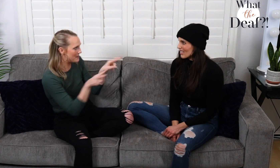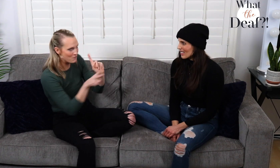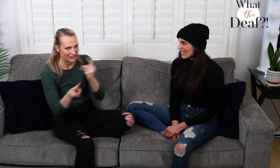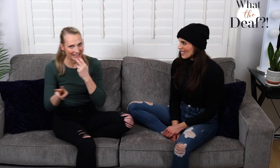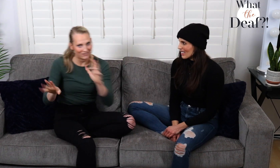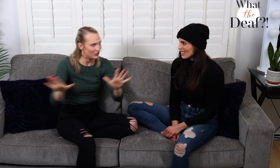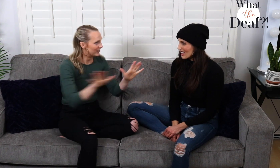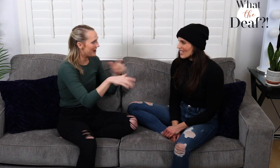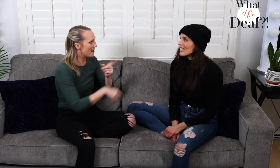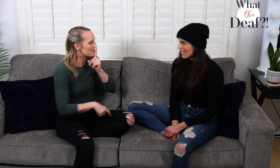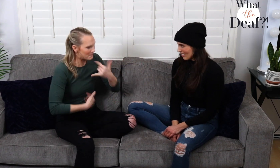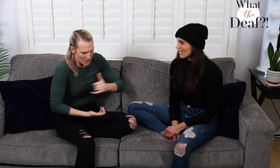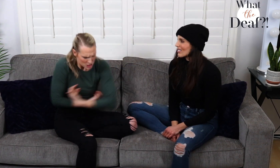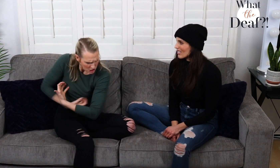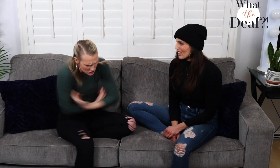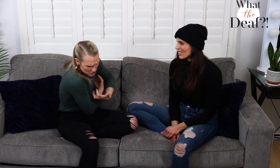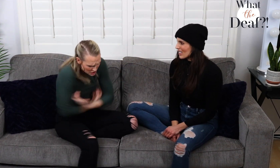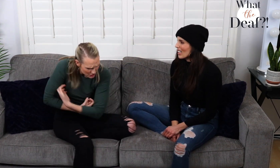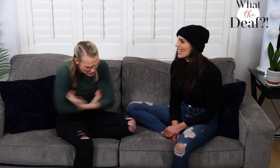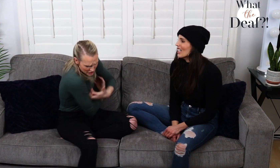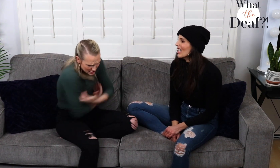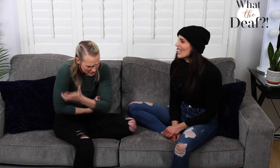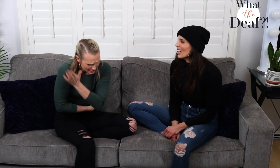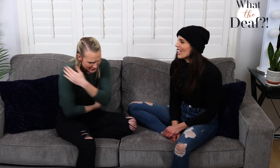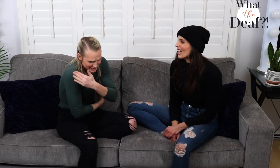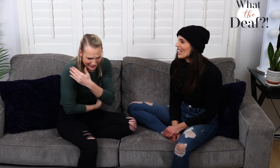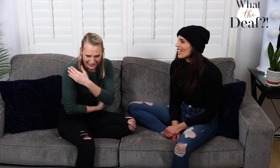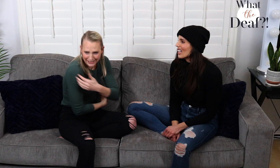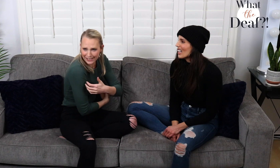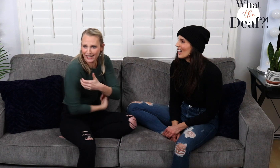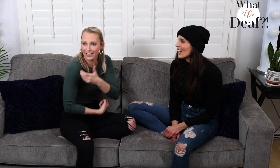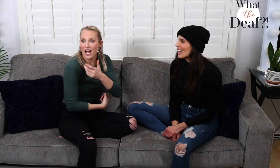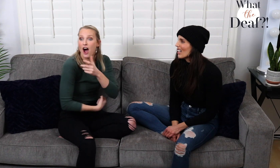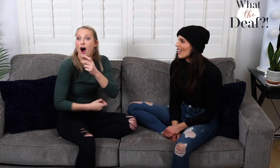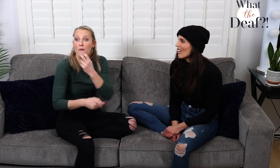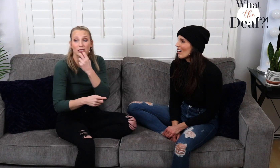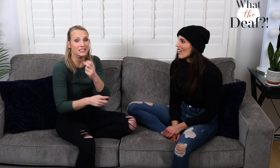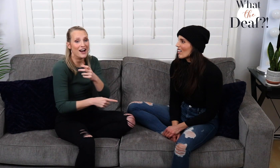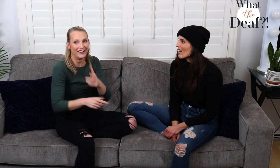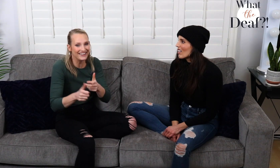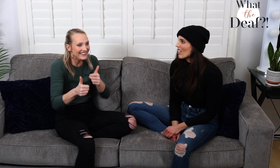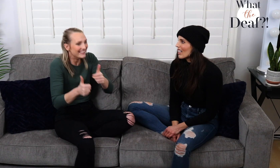I have to look for the refs and you know, we'd be fighting for the ball and finally somebody would tap on my shoulder and I'm like, “Oh you